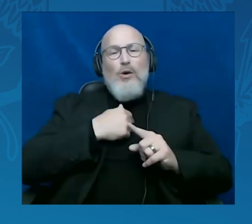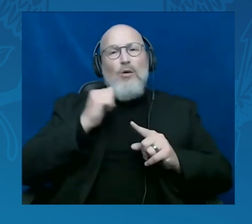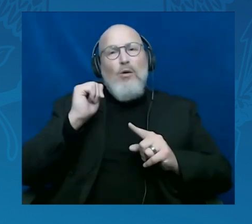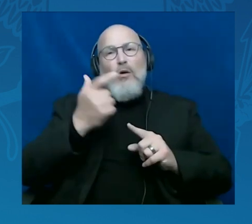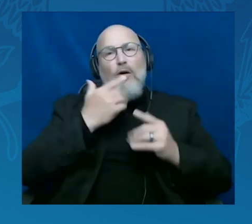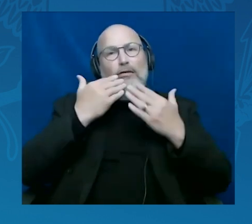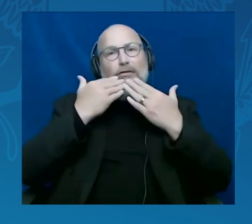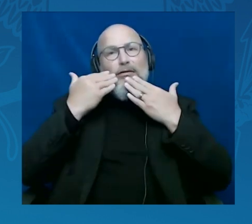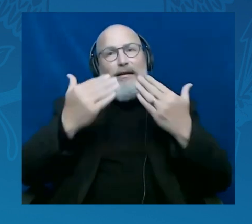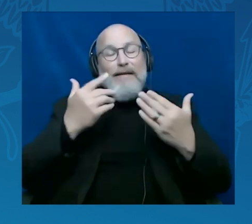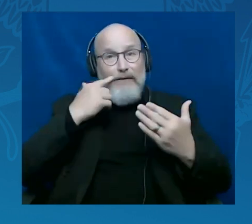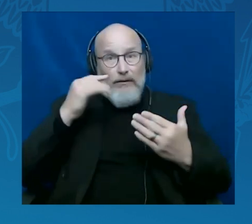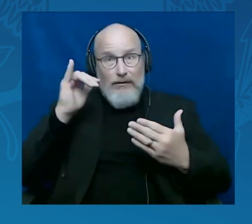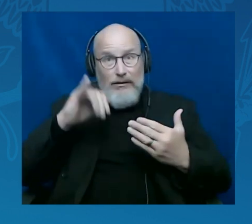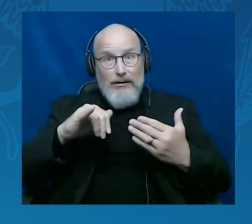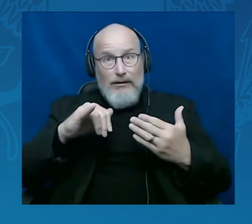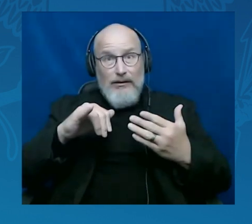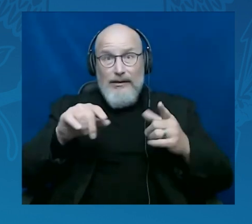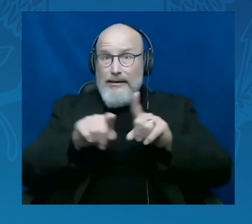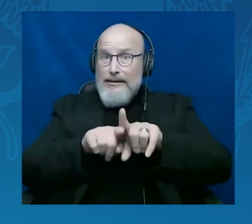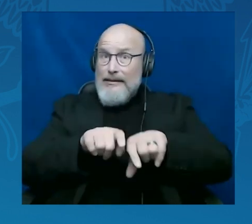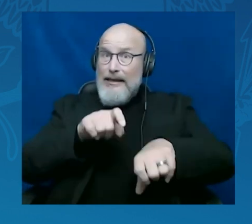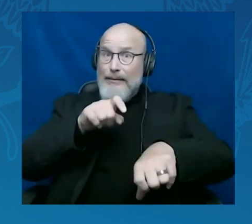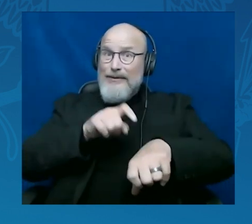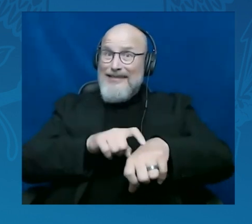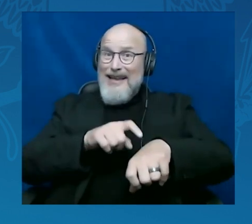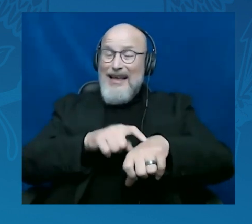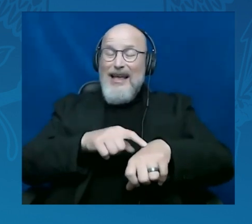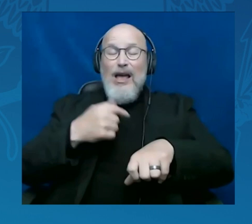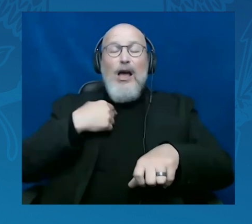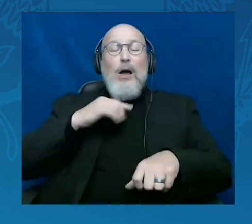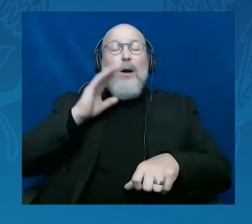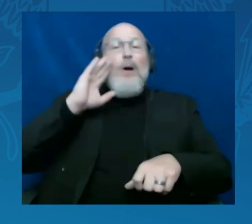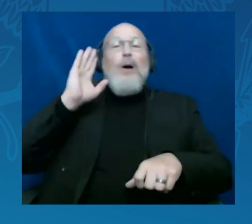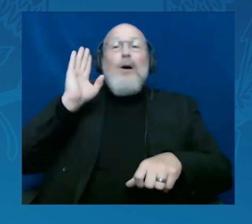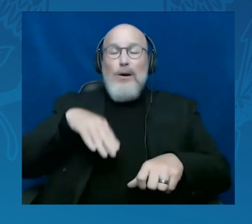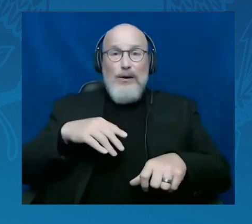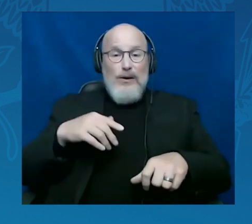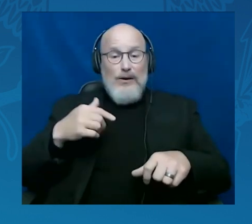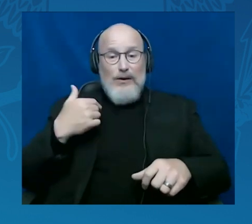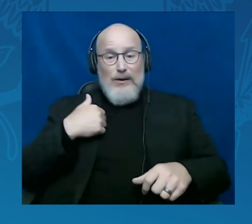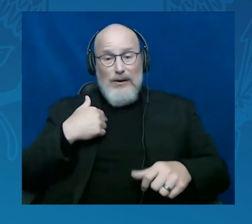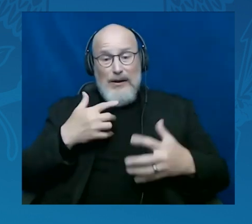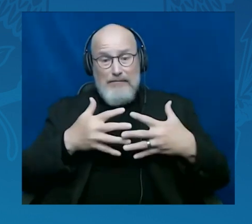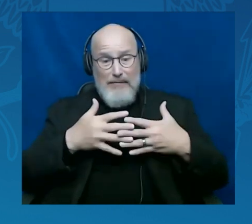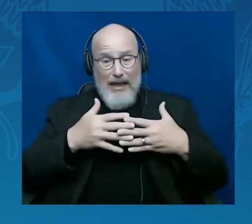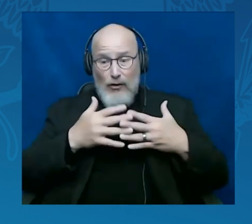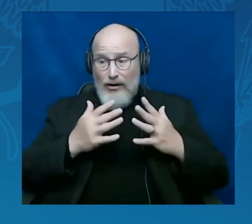At the same time, we recognize that we find ourselves collectively in a challenging time.